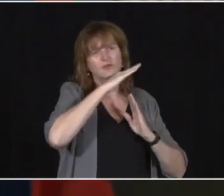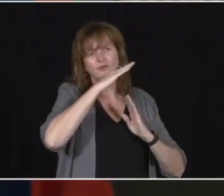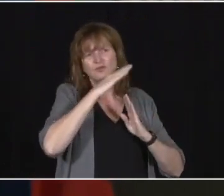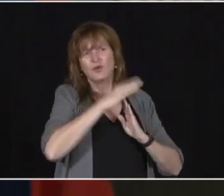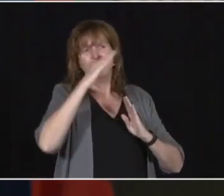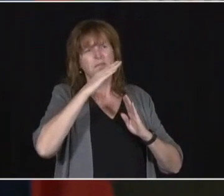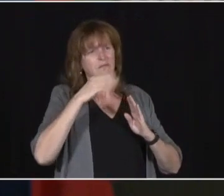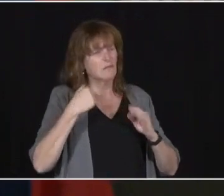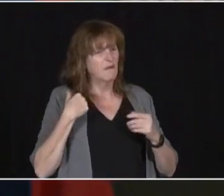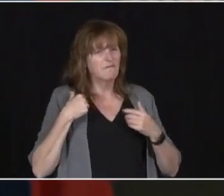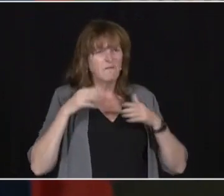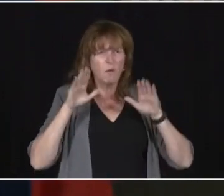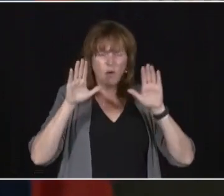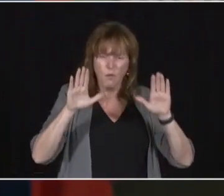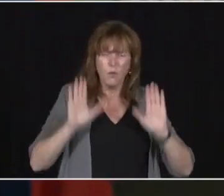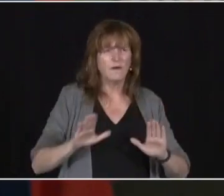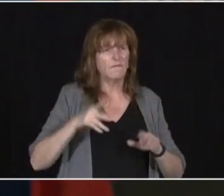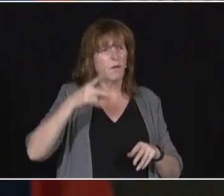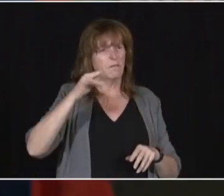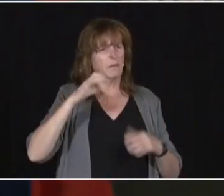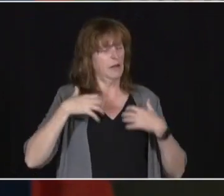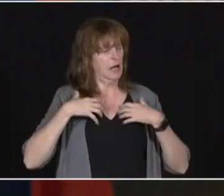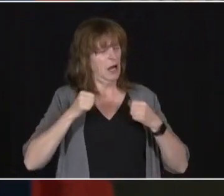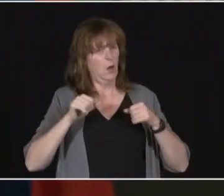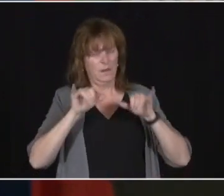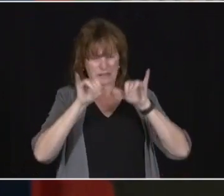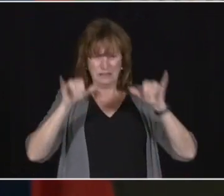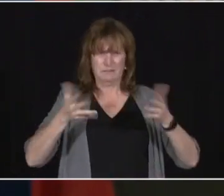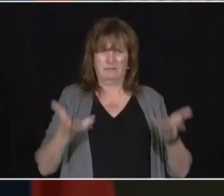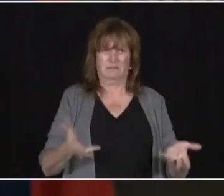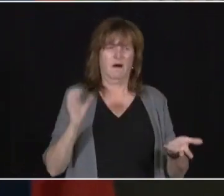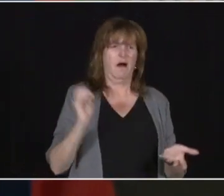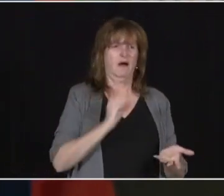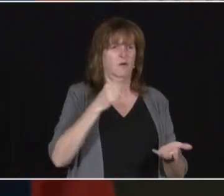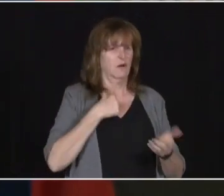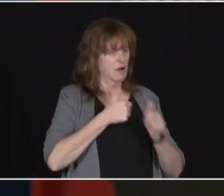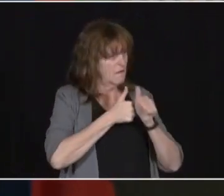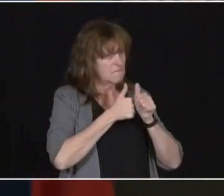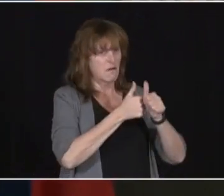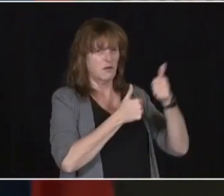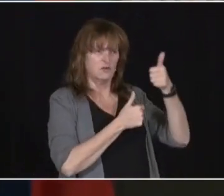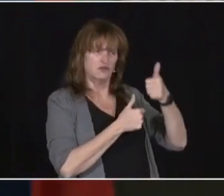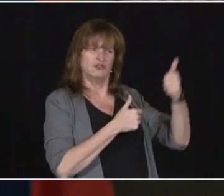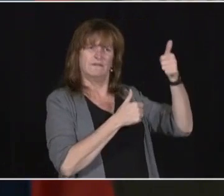country. I will put them up against anyone. Have a great public health system here in Ontario.